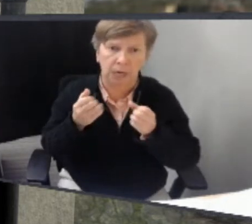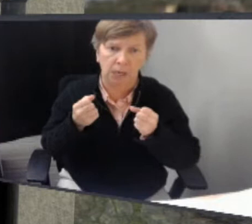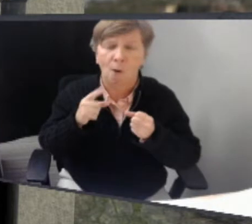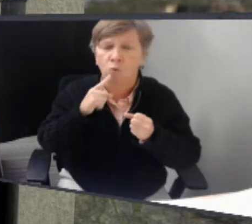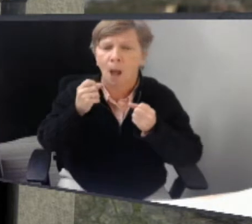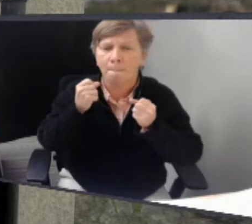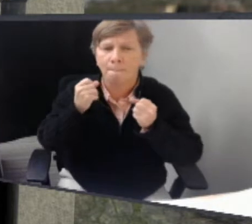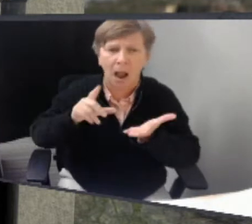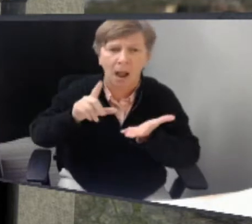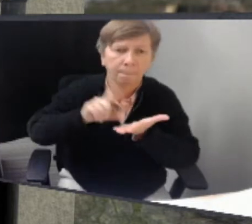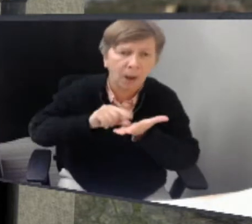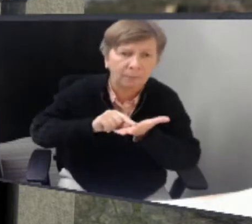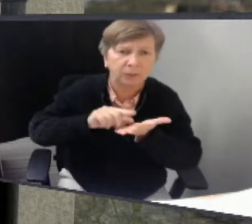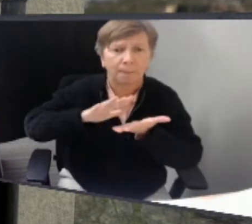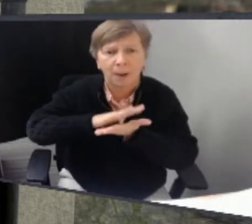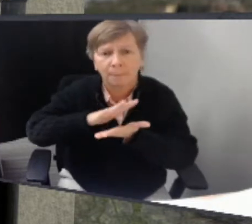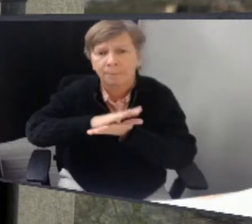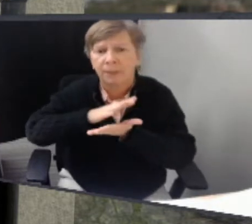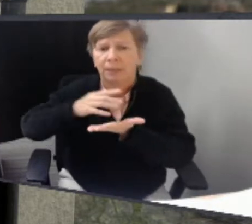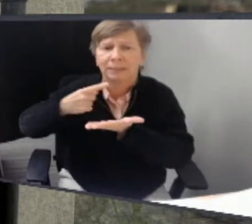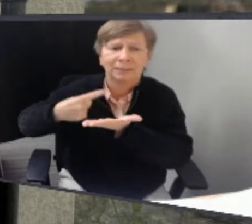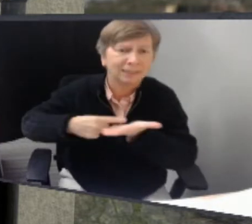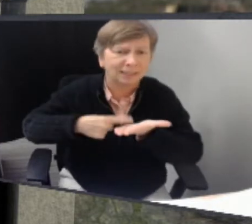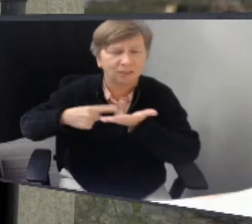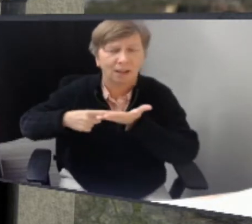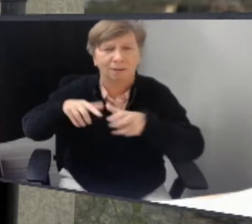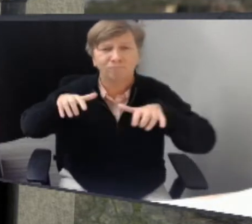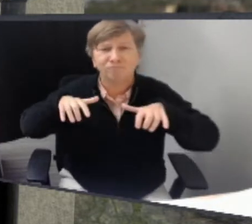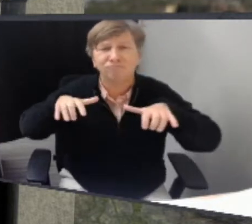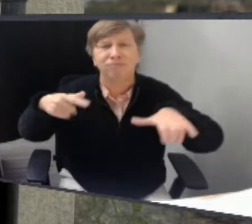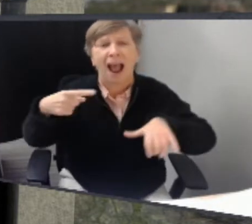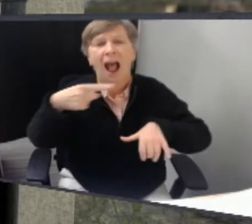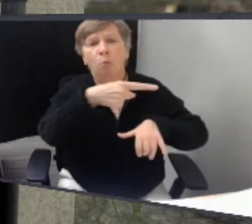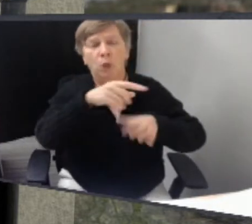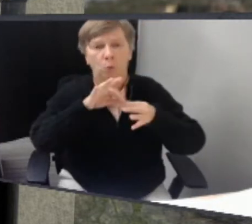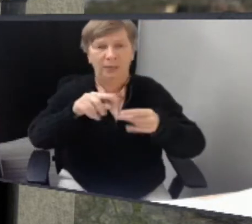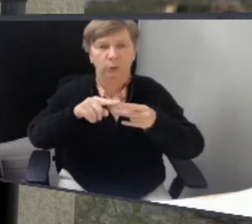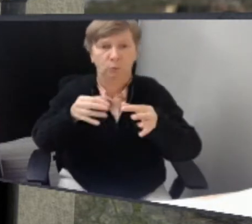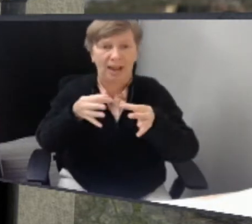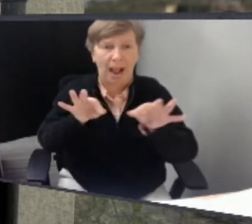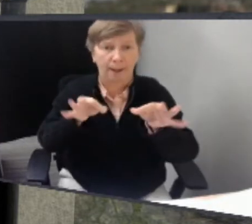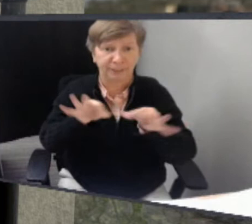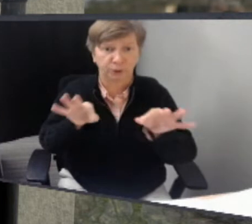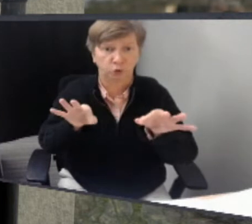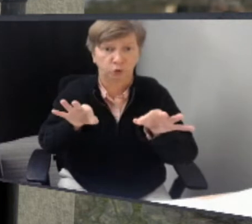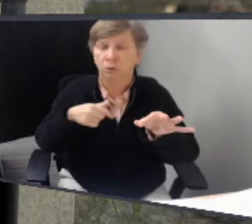And my work is only focused on deaf people who use sign language. There is a lot of discussion, a lot